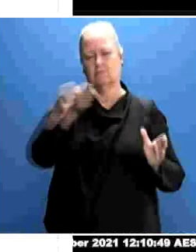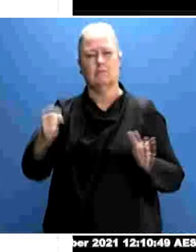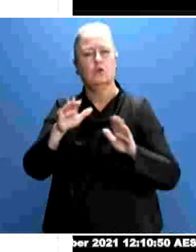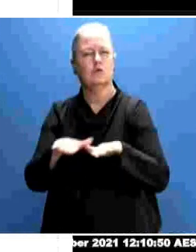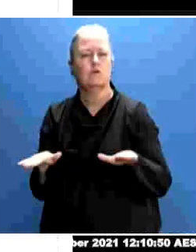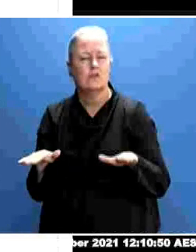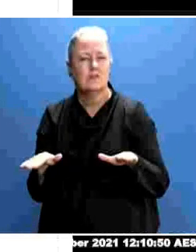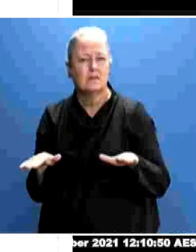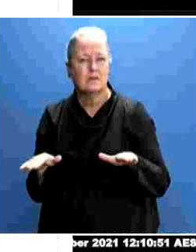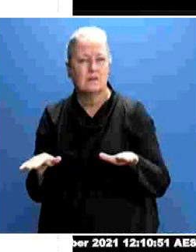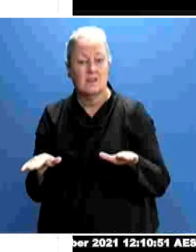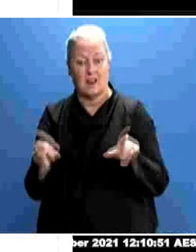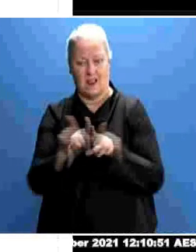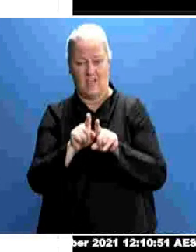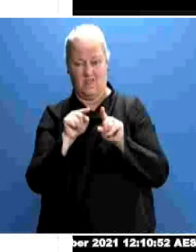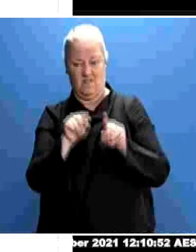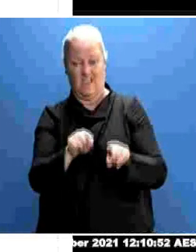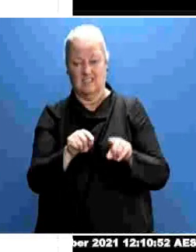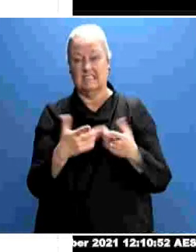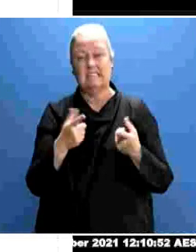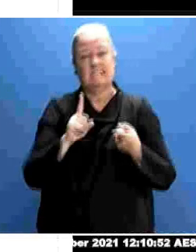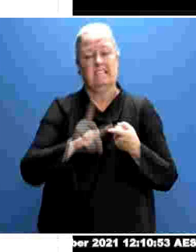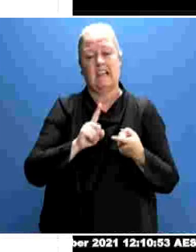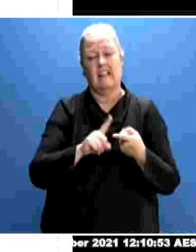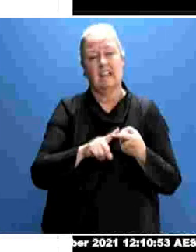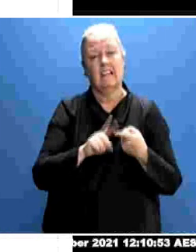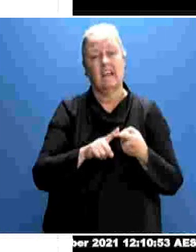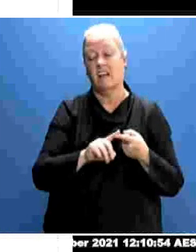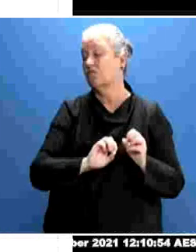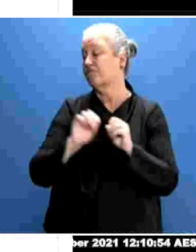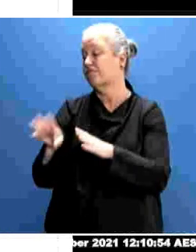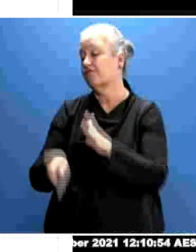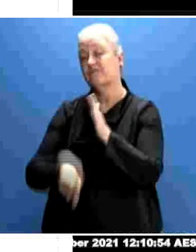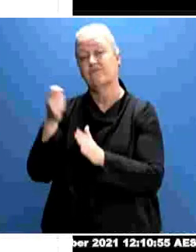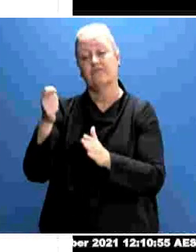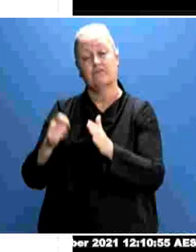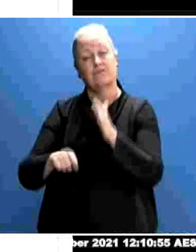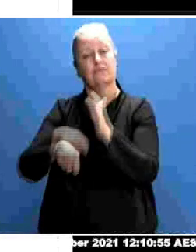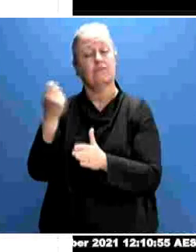in this fashion is what we've detailed in that letter as something that